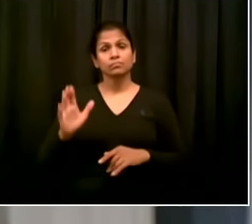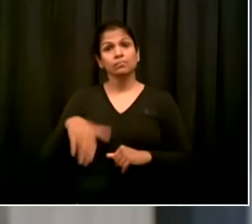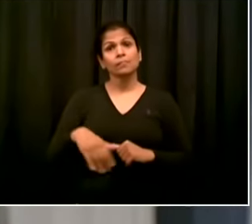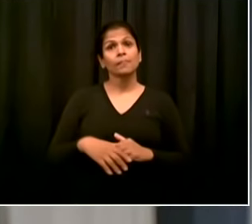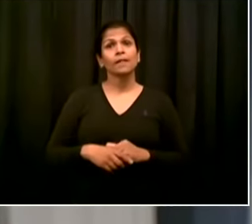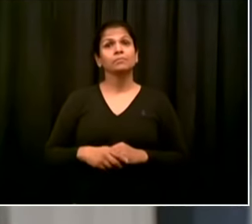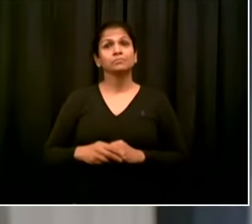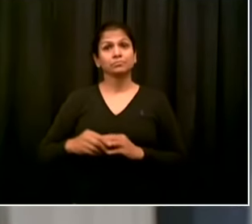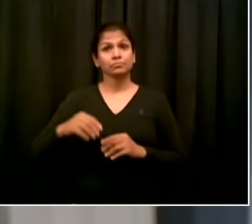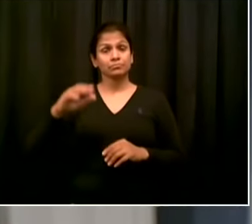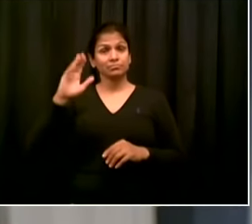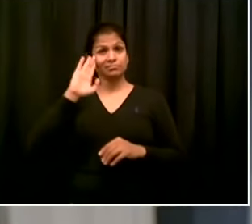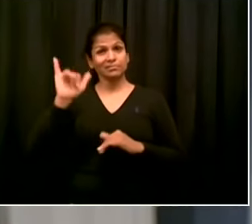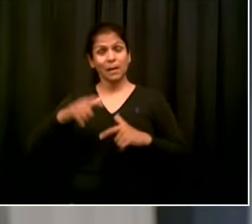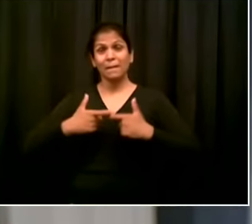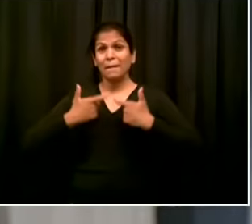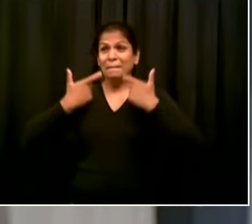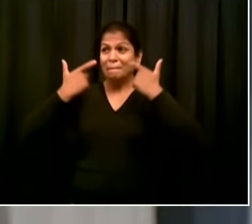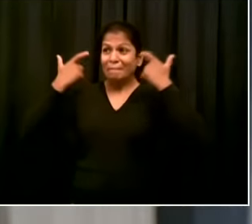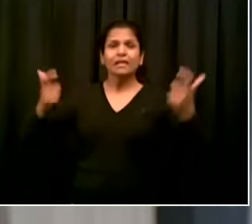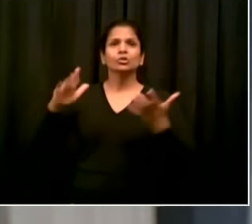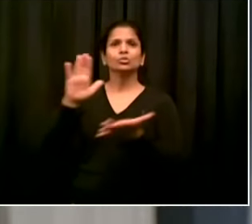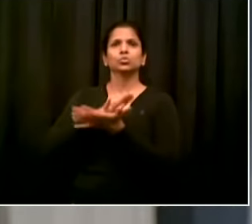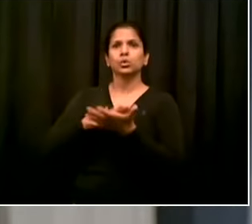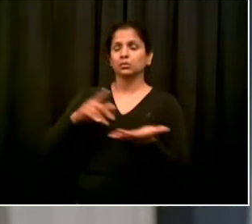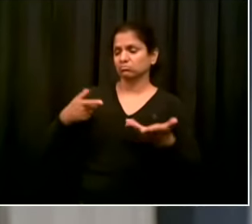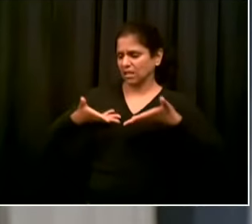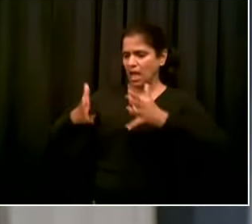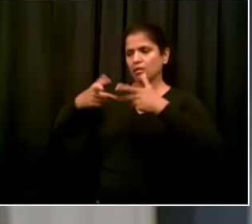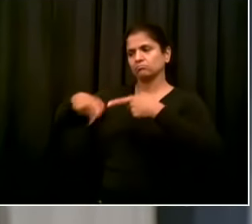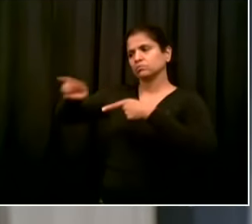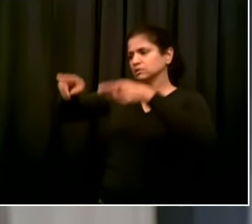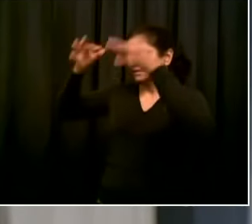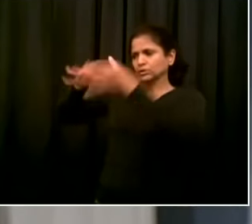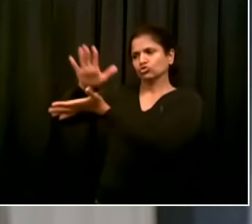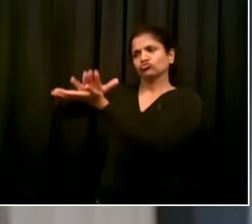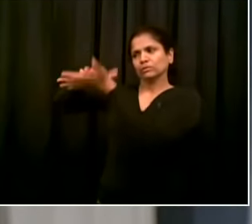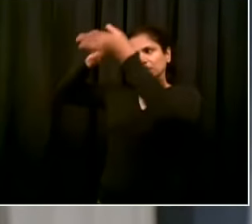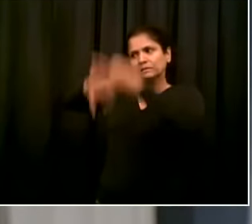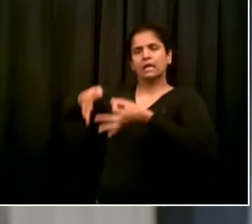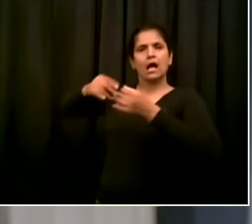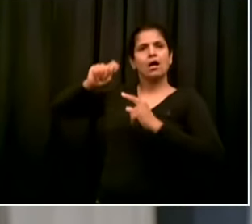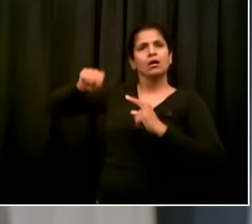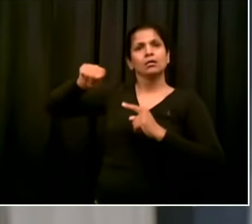THE DOE CENTRAL STAFF. IF AND WHEN THEY